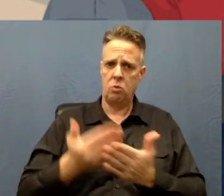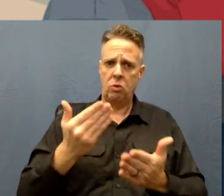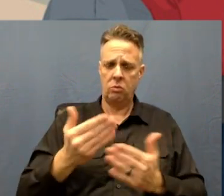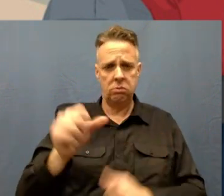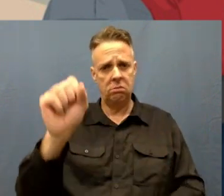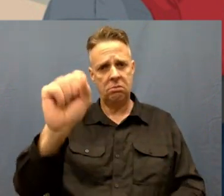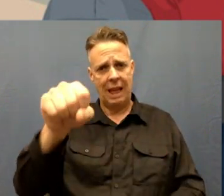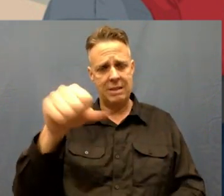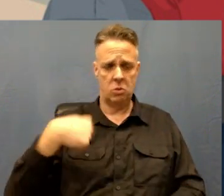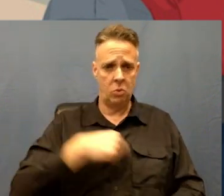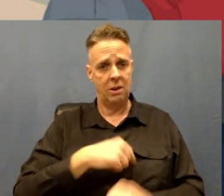WE CAN. MANY THANKS TO THE ORGANIZATIONS